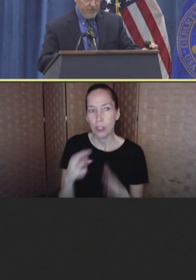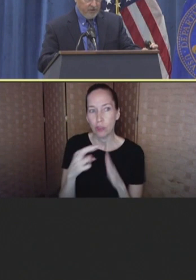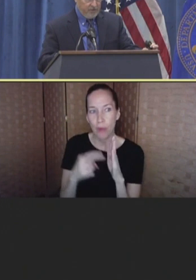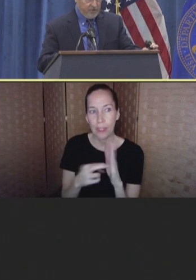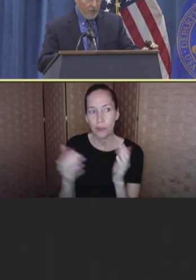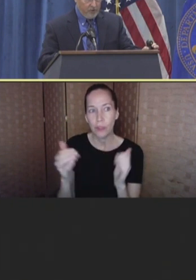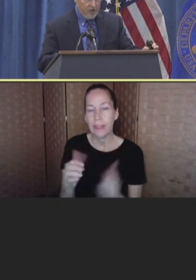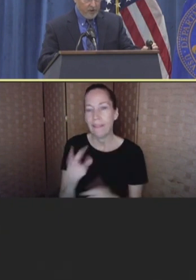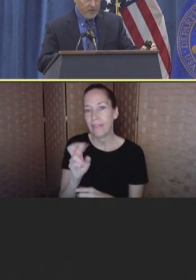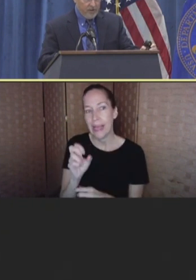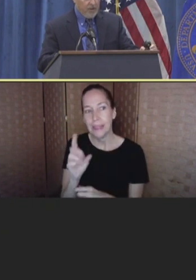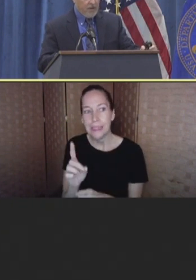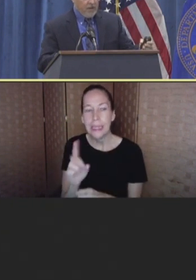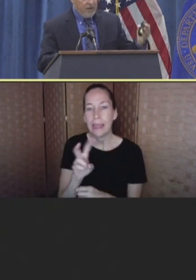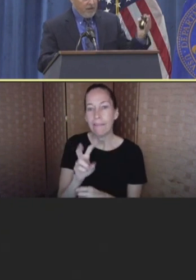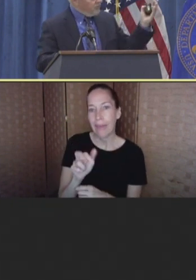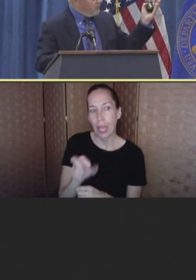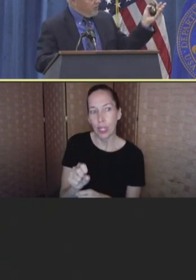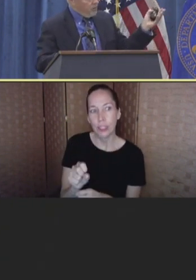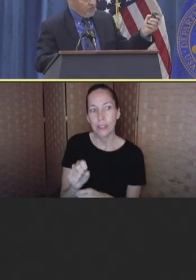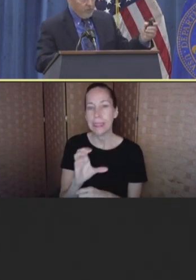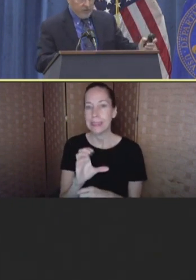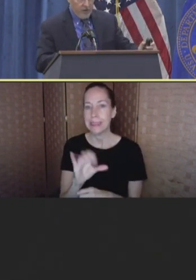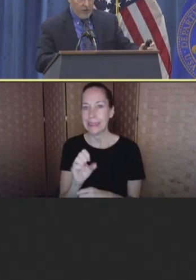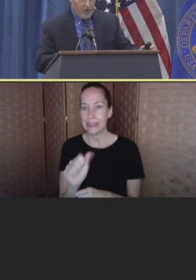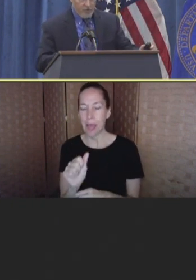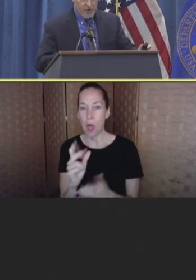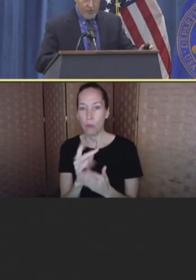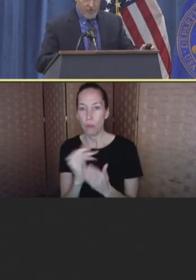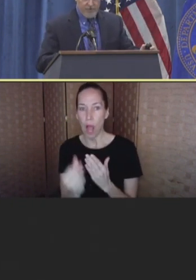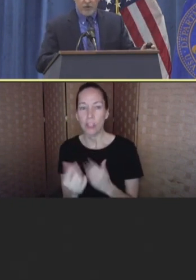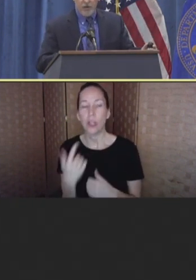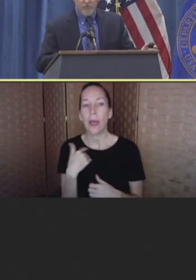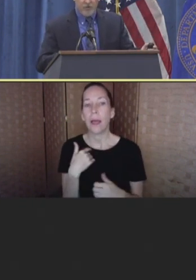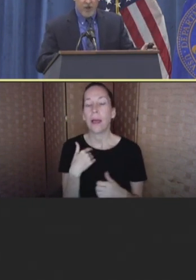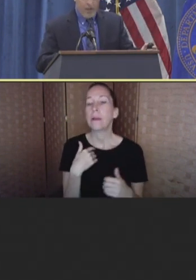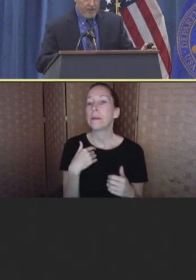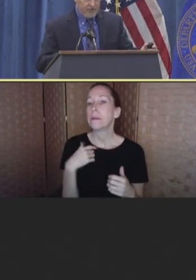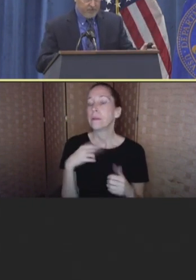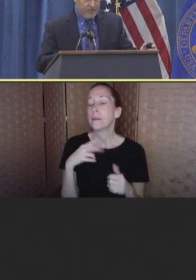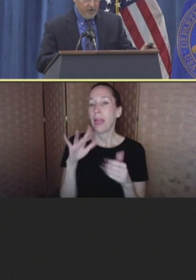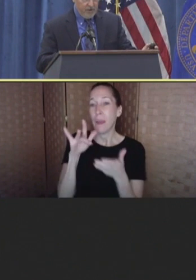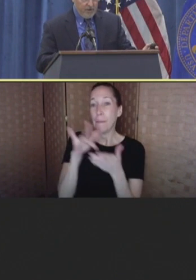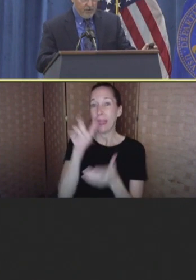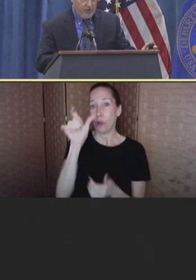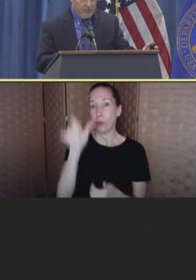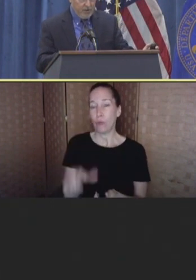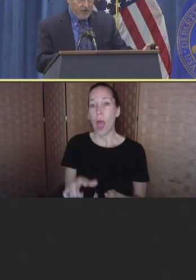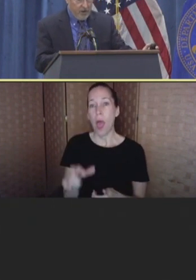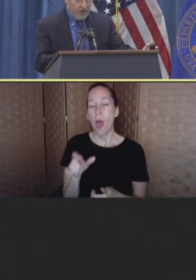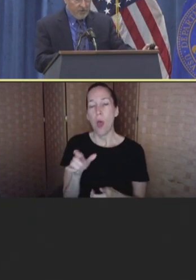And as you see, we've looked at a large number of outcomes in topics including miscarriage,